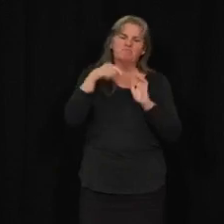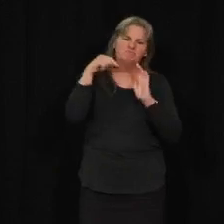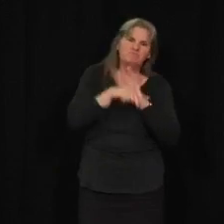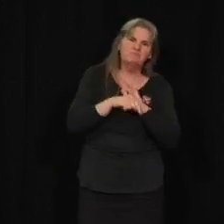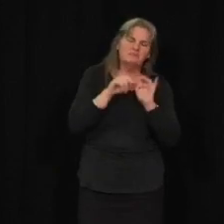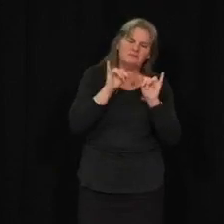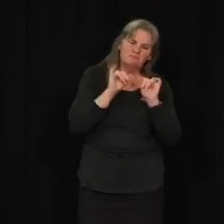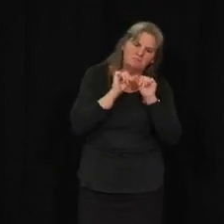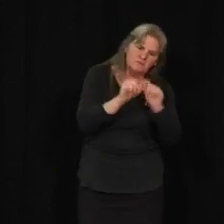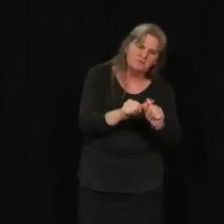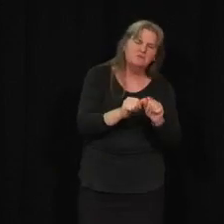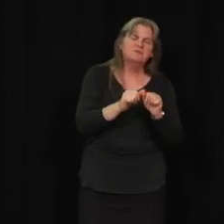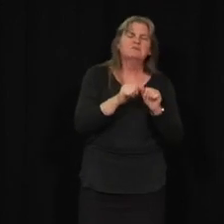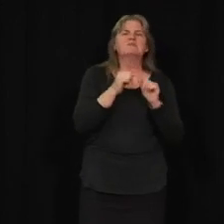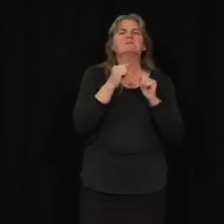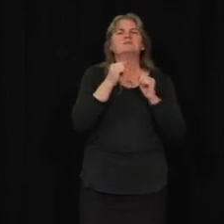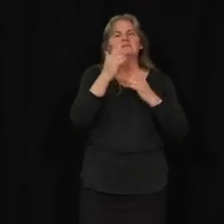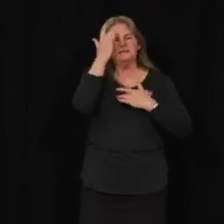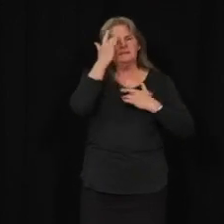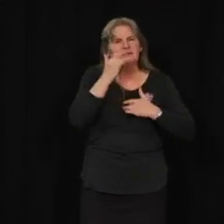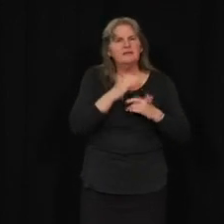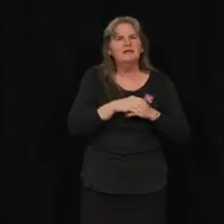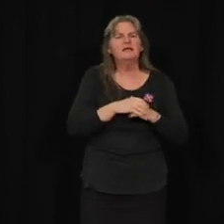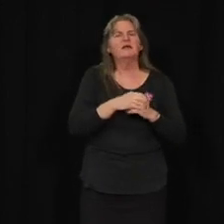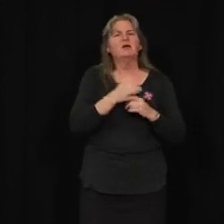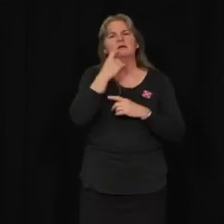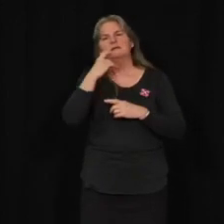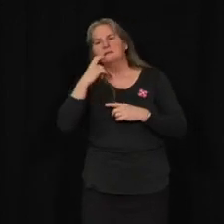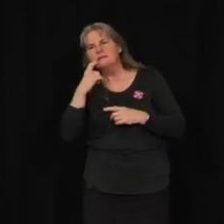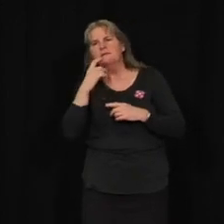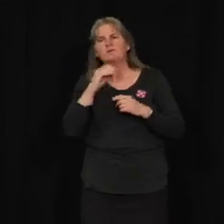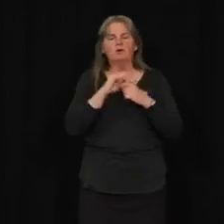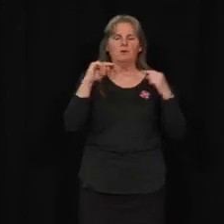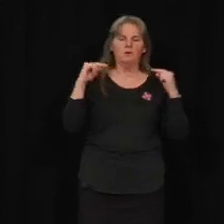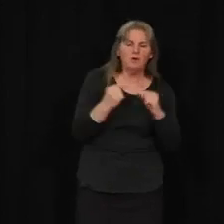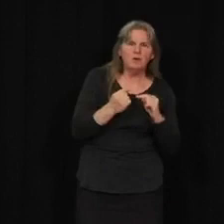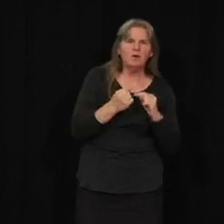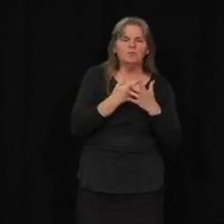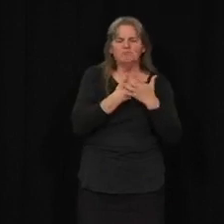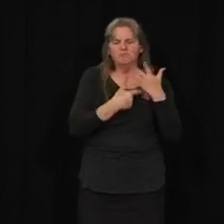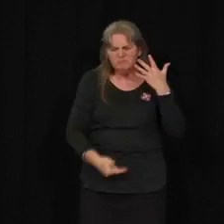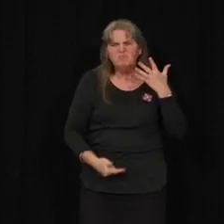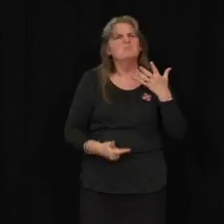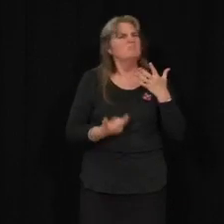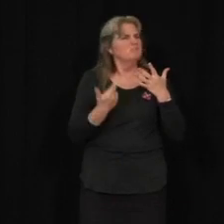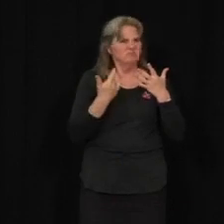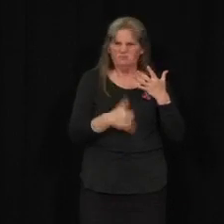mental health, harm through substances, or injuries, are not by any means rare.